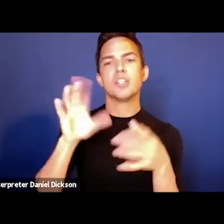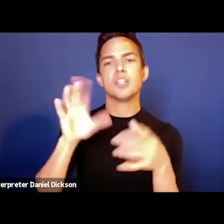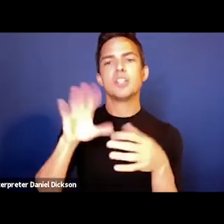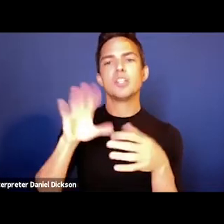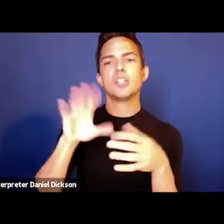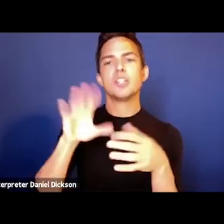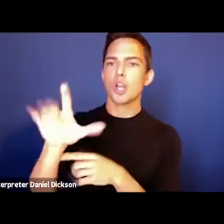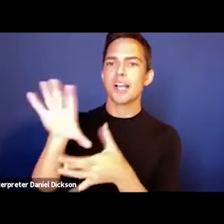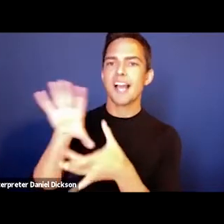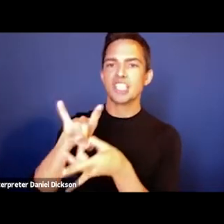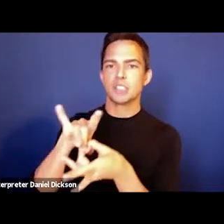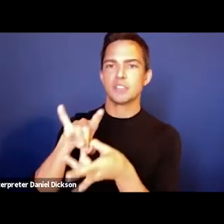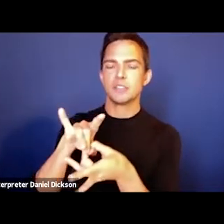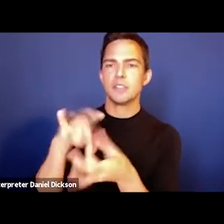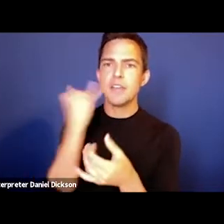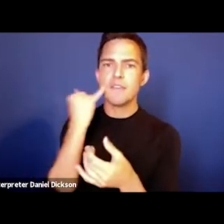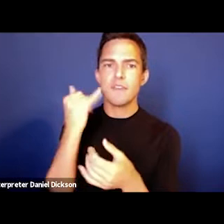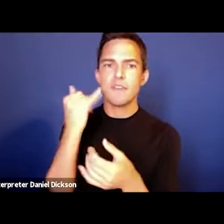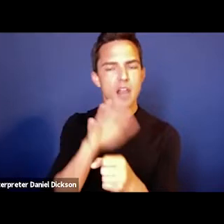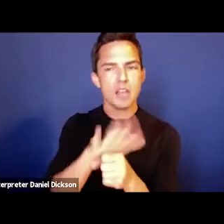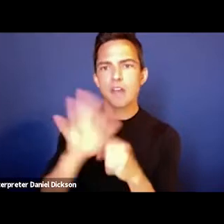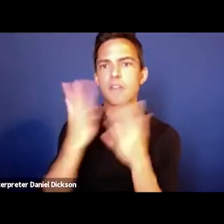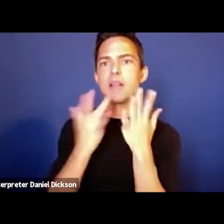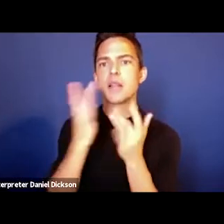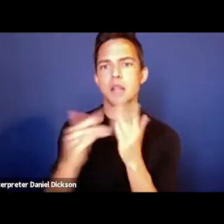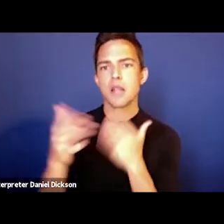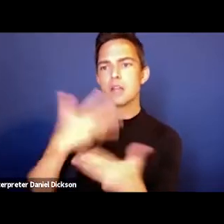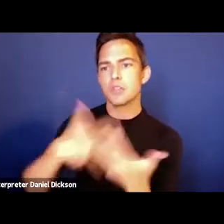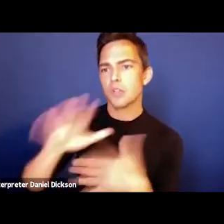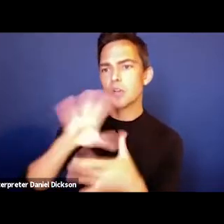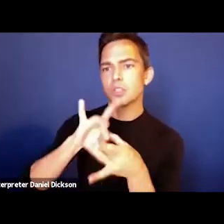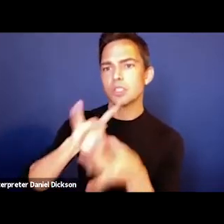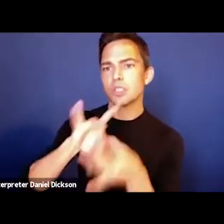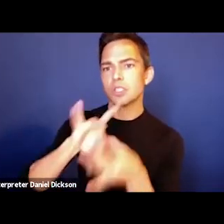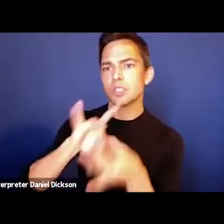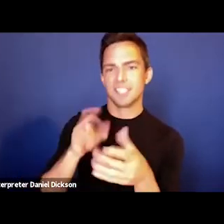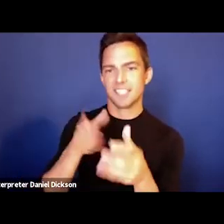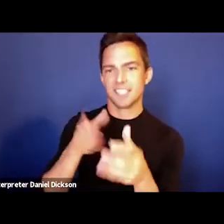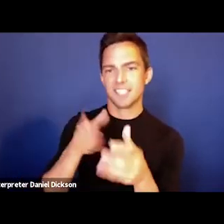when there's a lack of social connection. Well it can lead to social isolation and loneliness